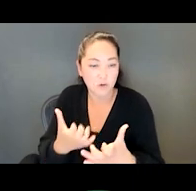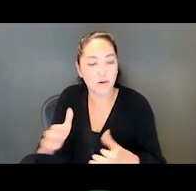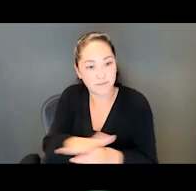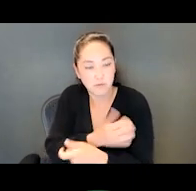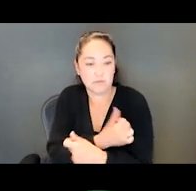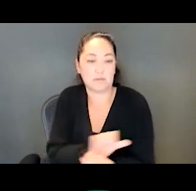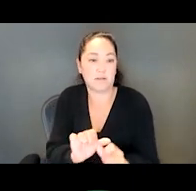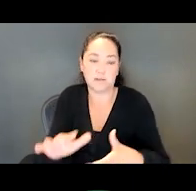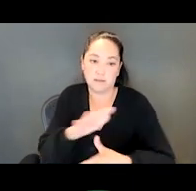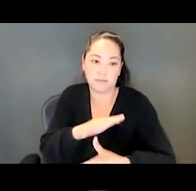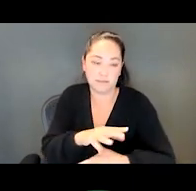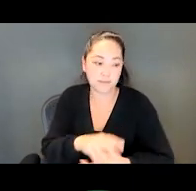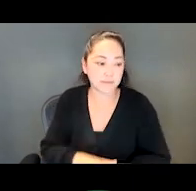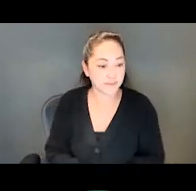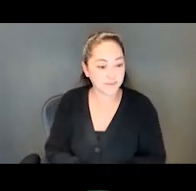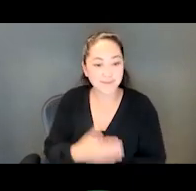how that really impacts.